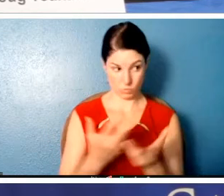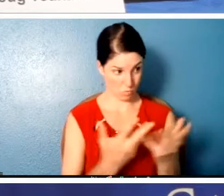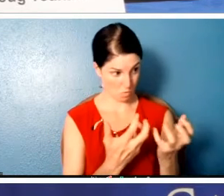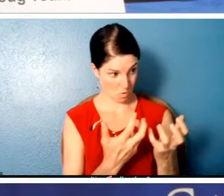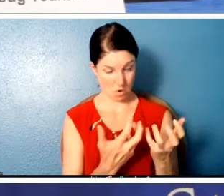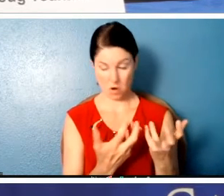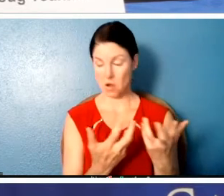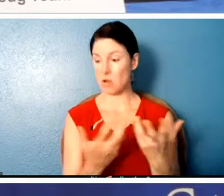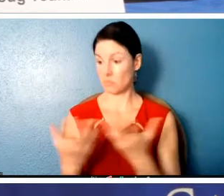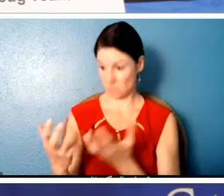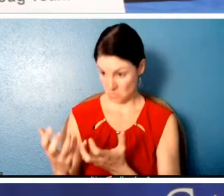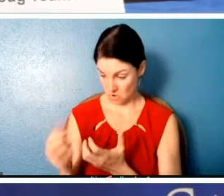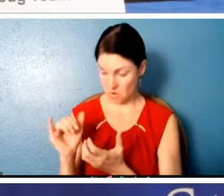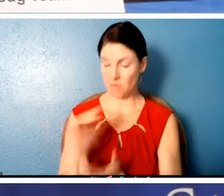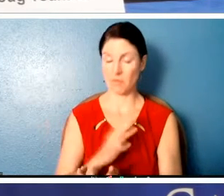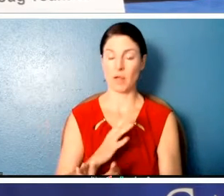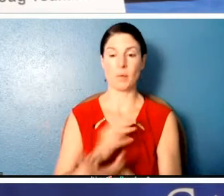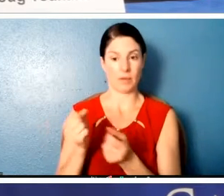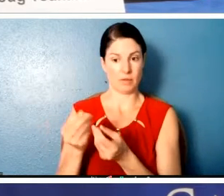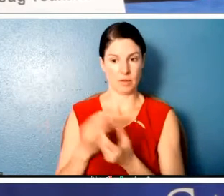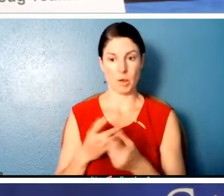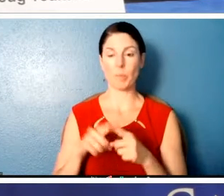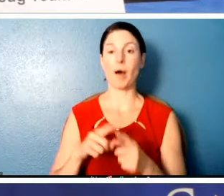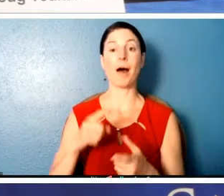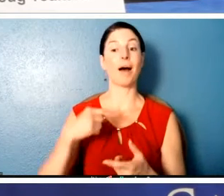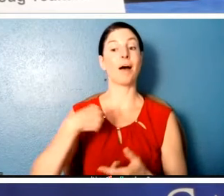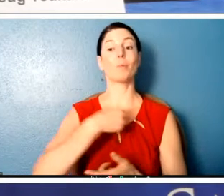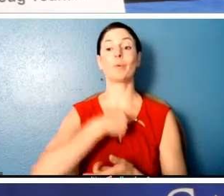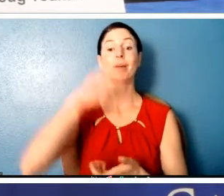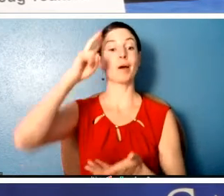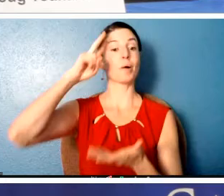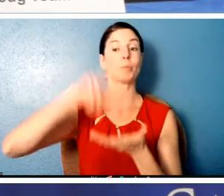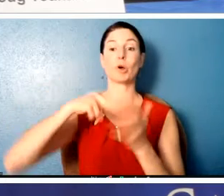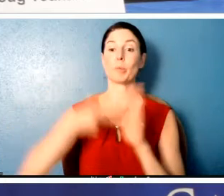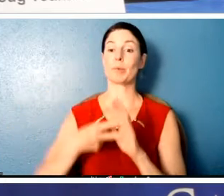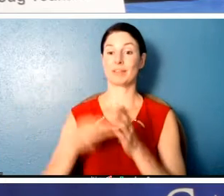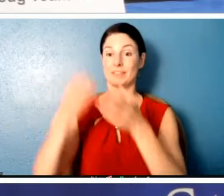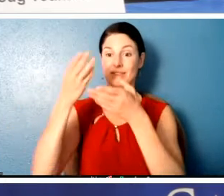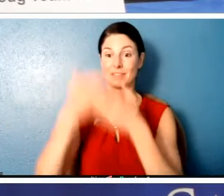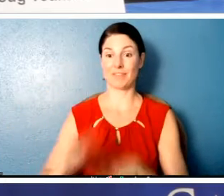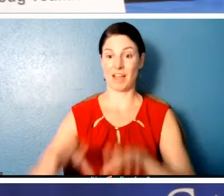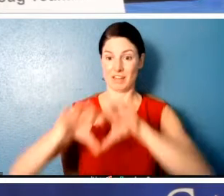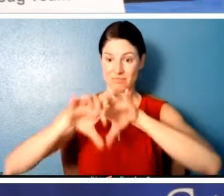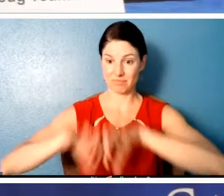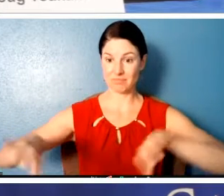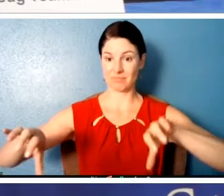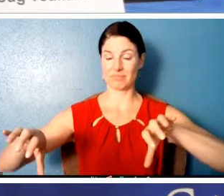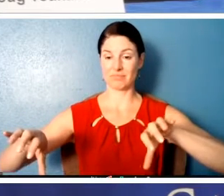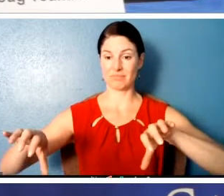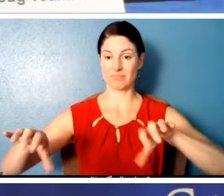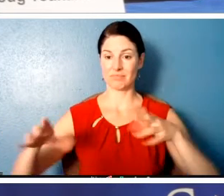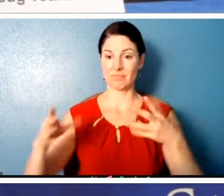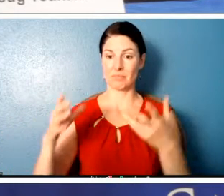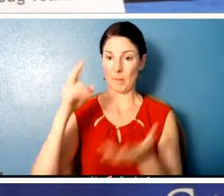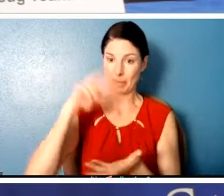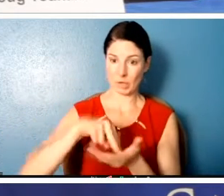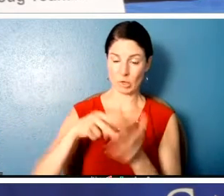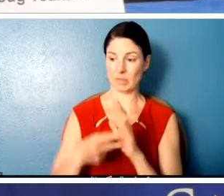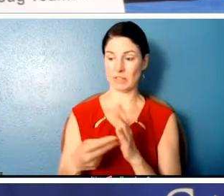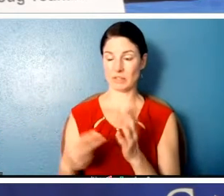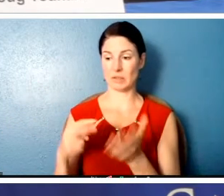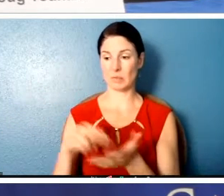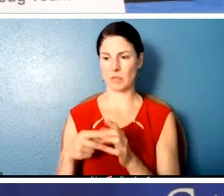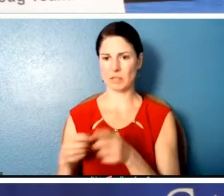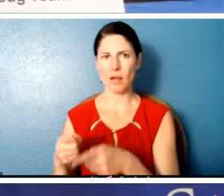purposely district divide them or combine them in ways that takes where they are opportunity to elect candidates of their choice.